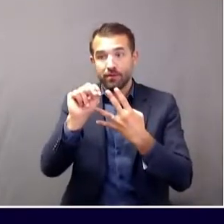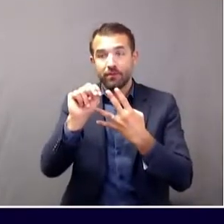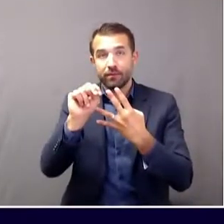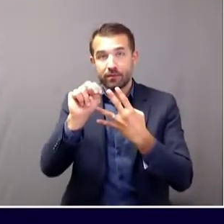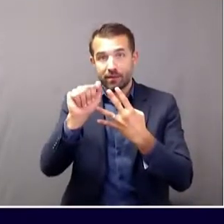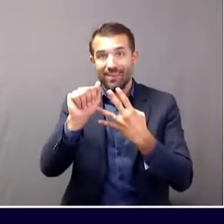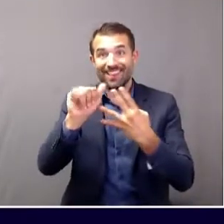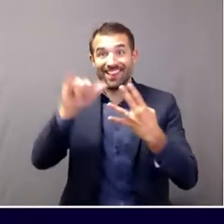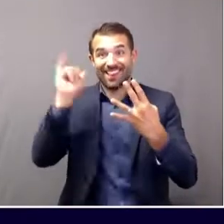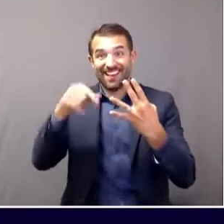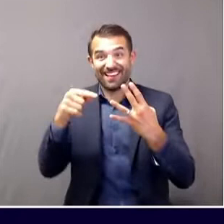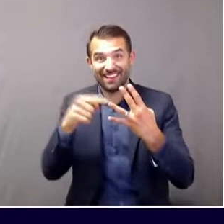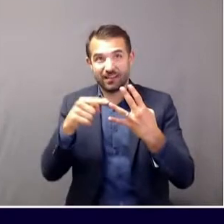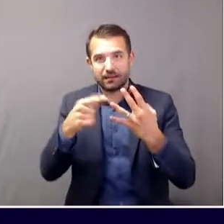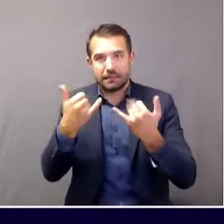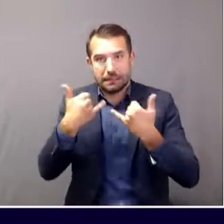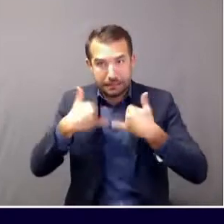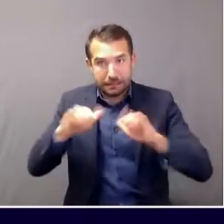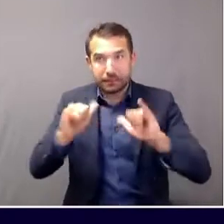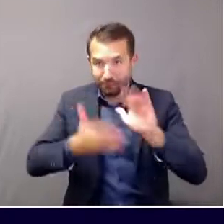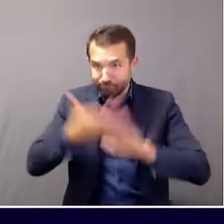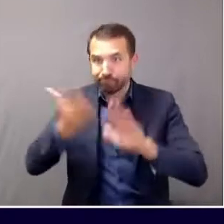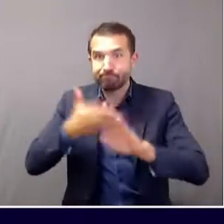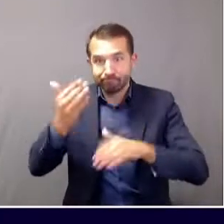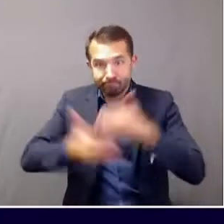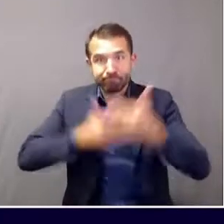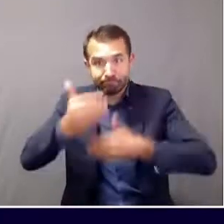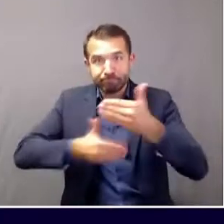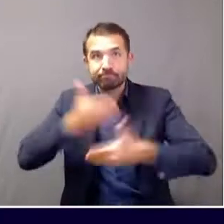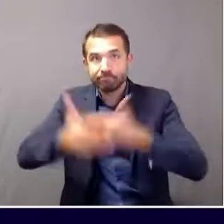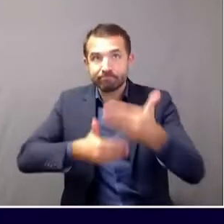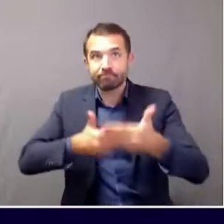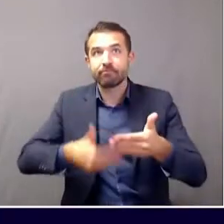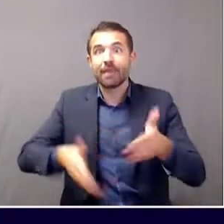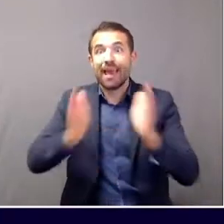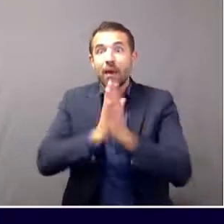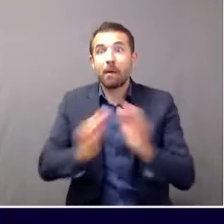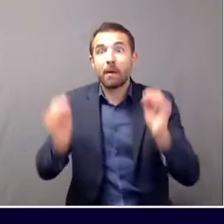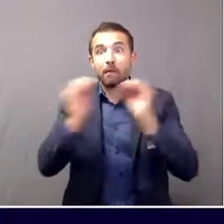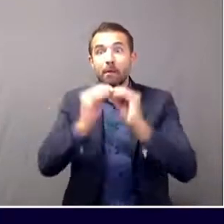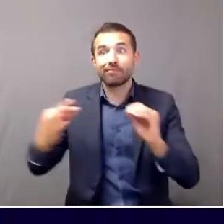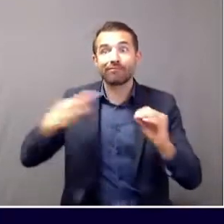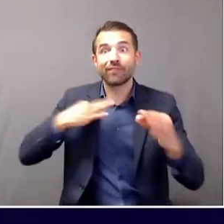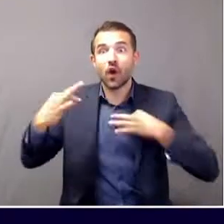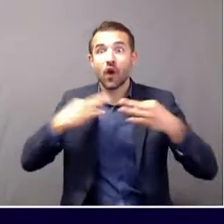individuals as part of its phase